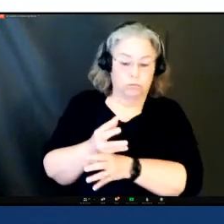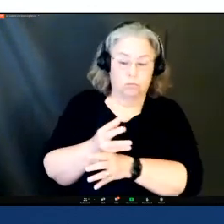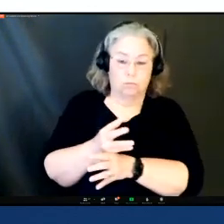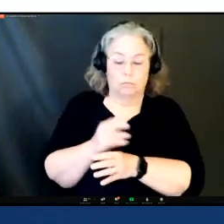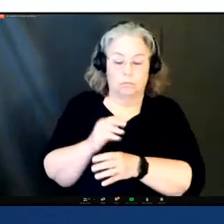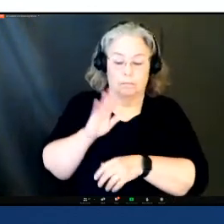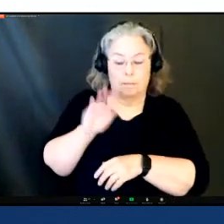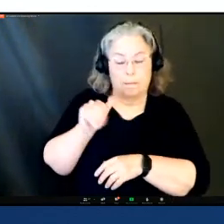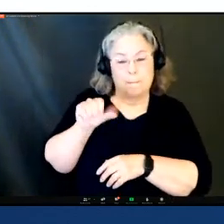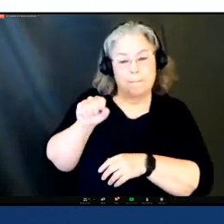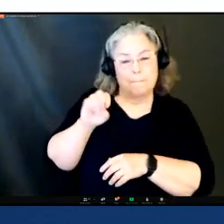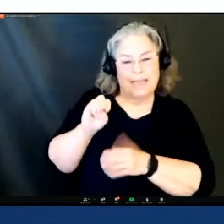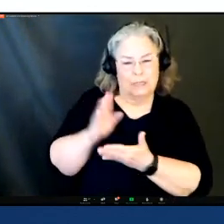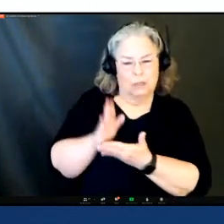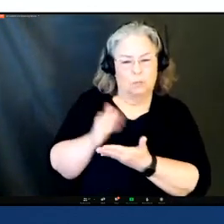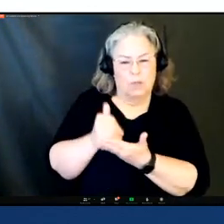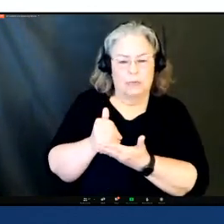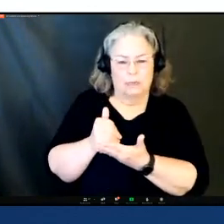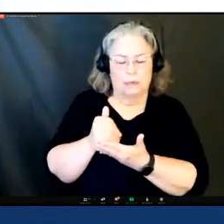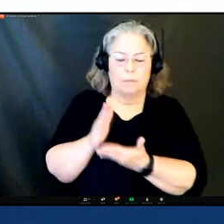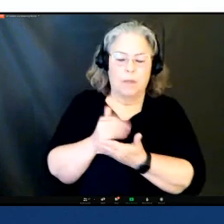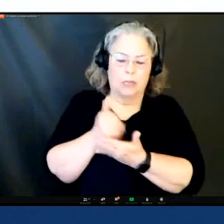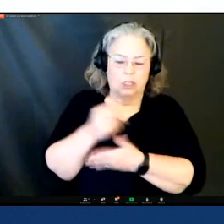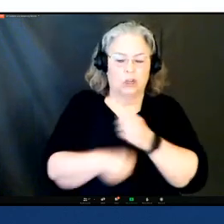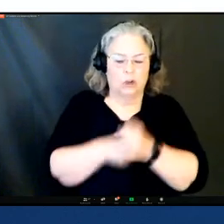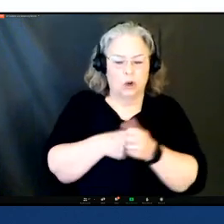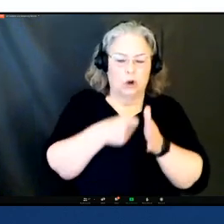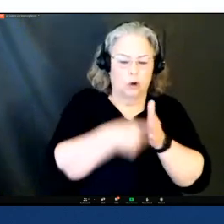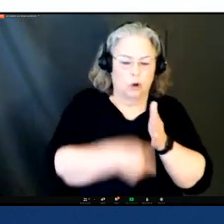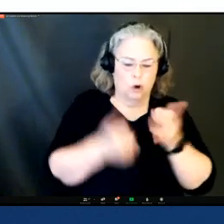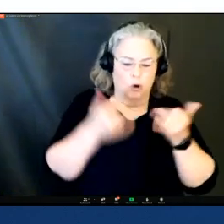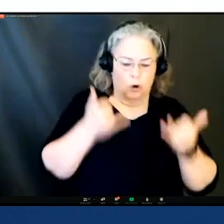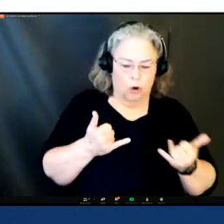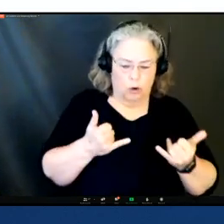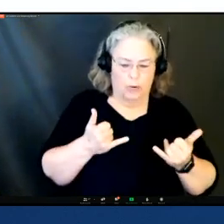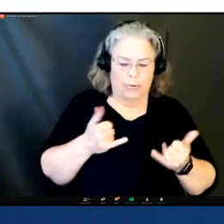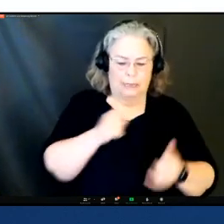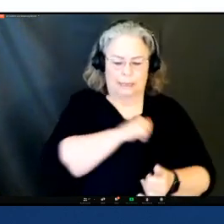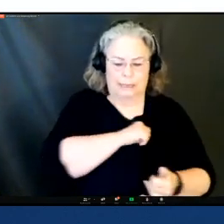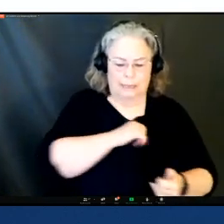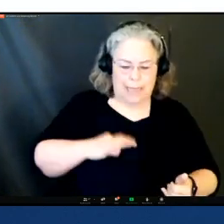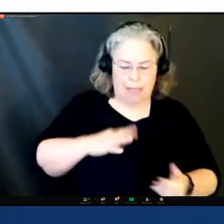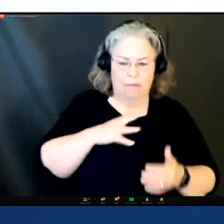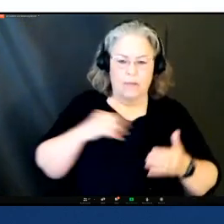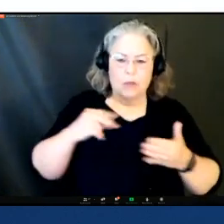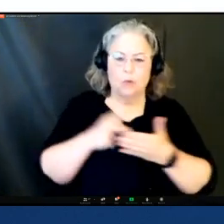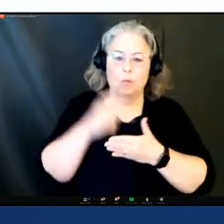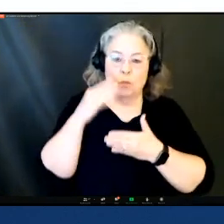which is the budget year cost of current staffing and programs, in addition to the base budget.